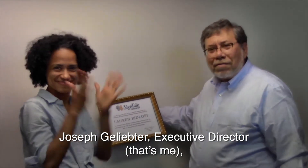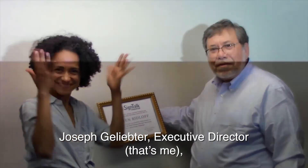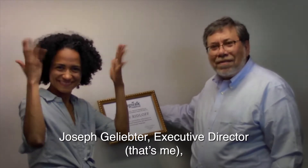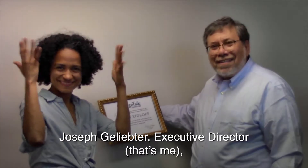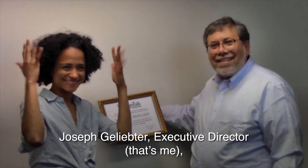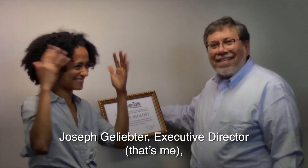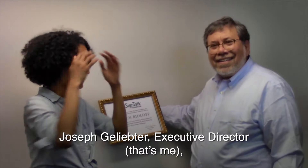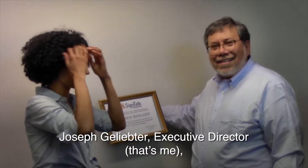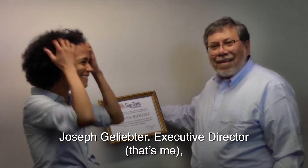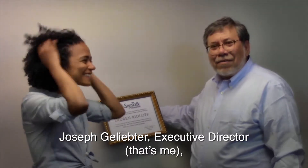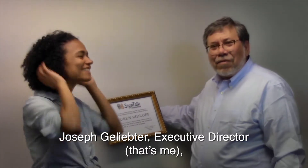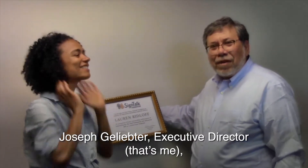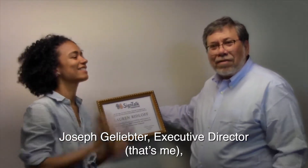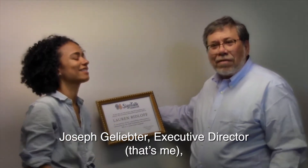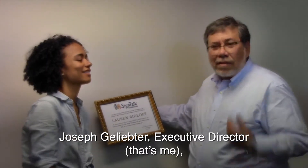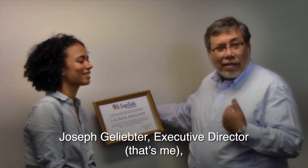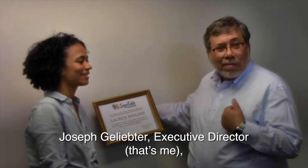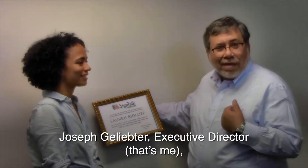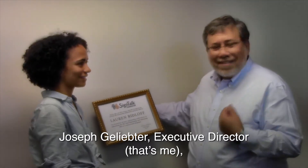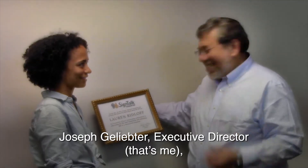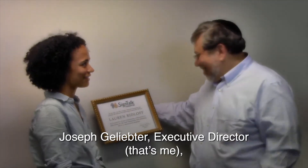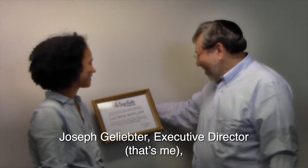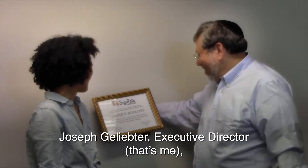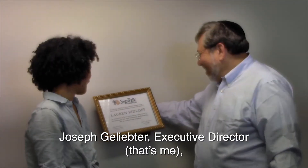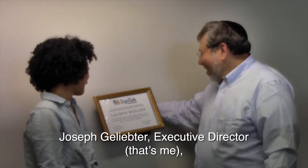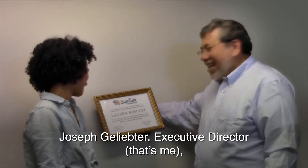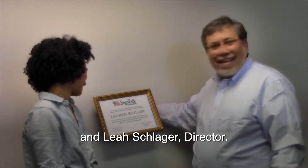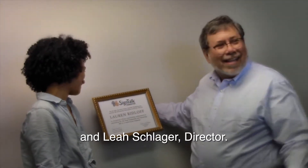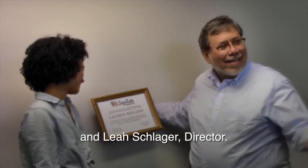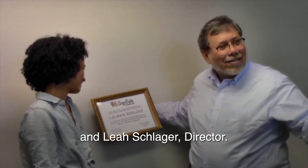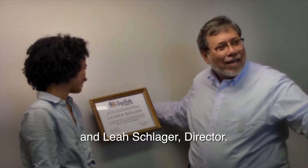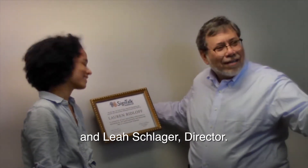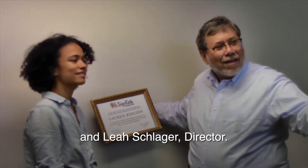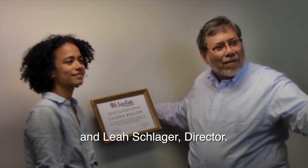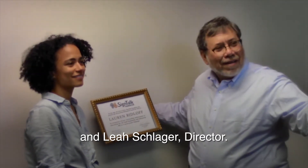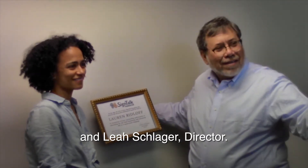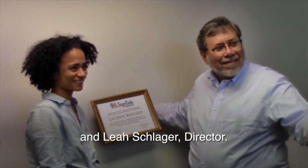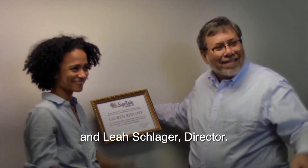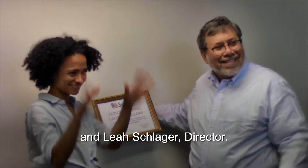Joseph Geliebter, Executive Director